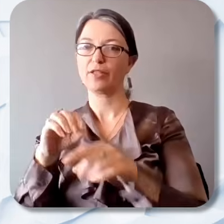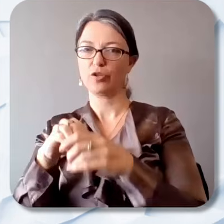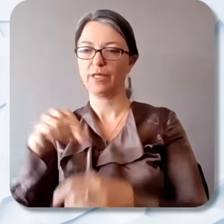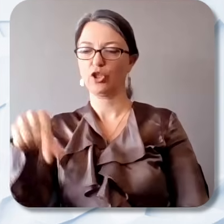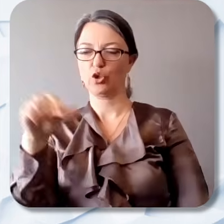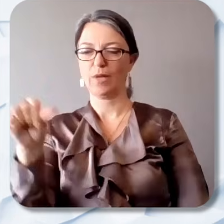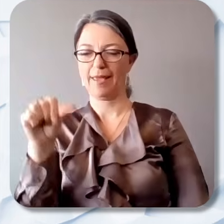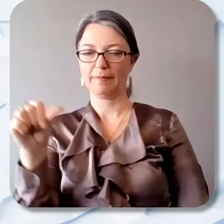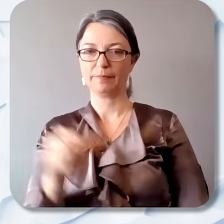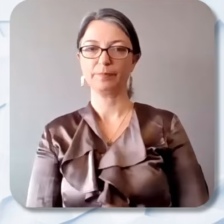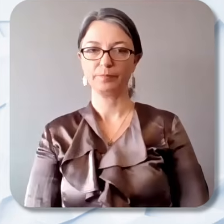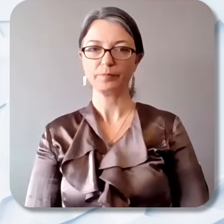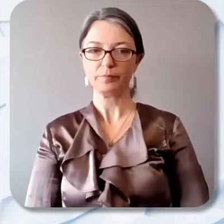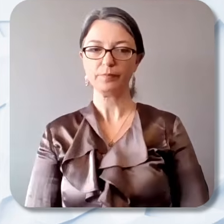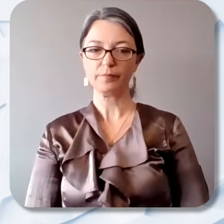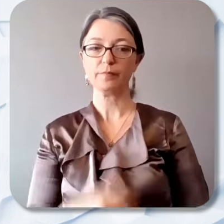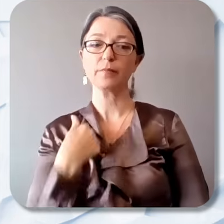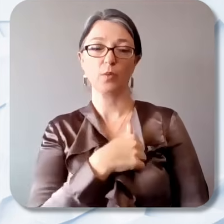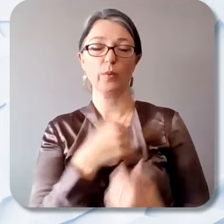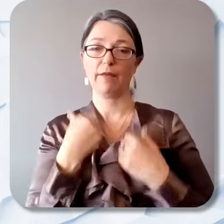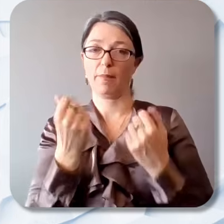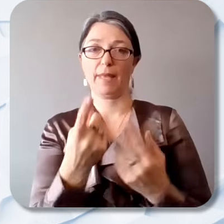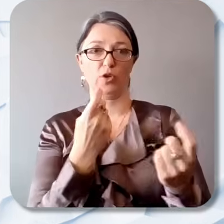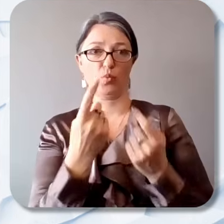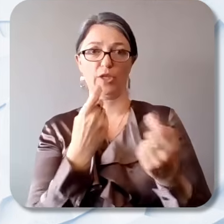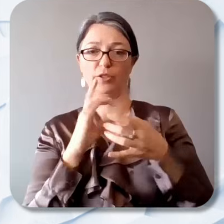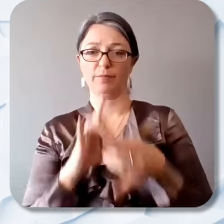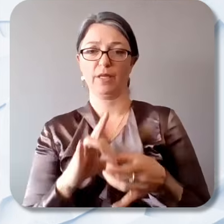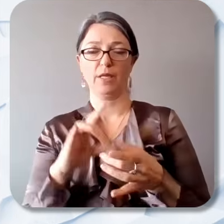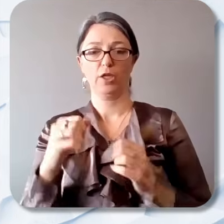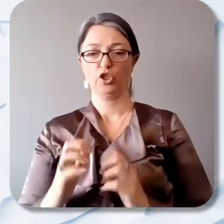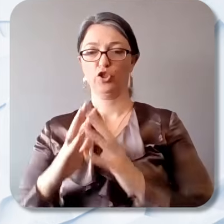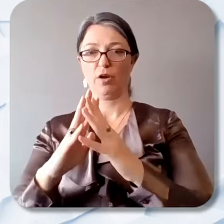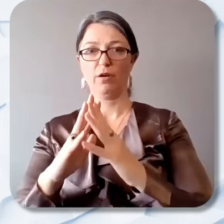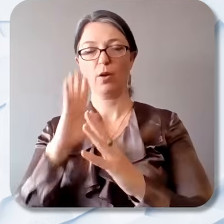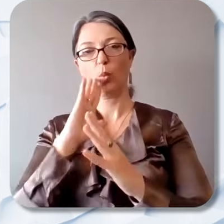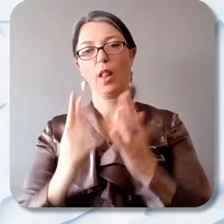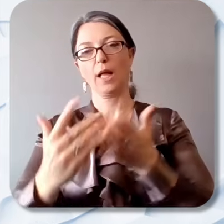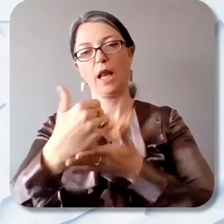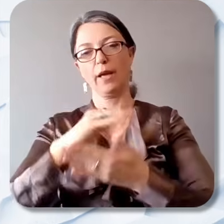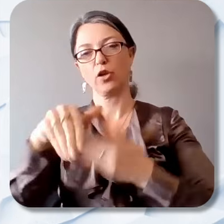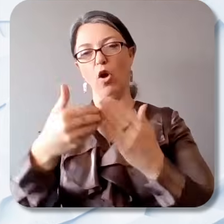So I want to kind of combine them all because they're all asking kind of a nuanced set of questions. So I see you.